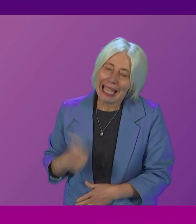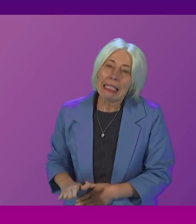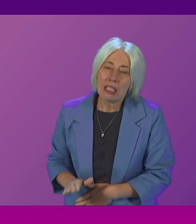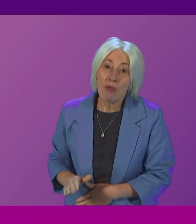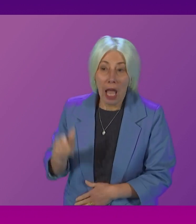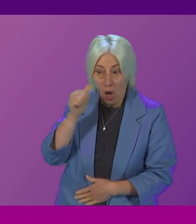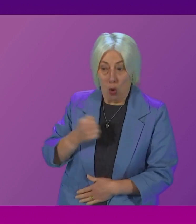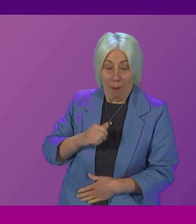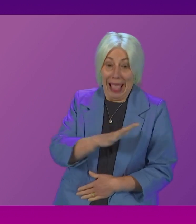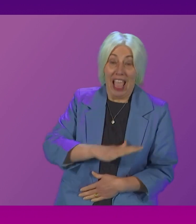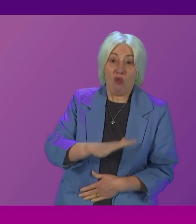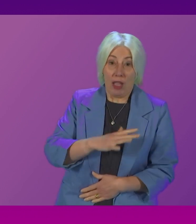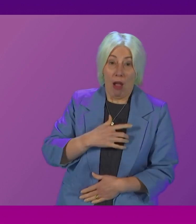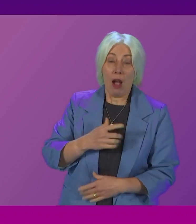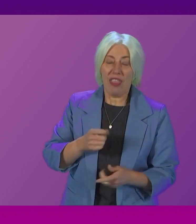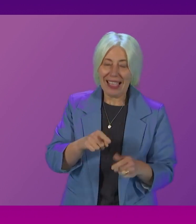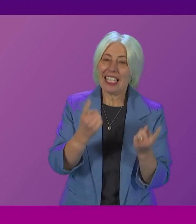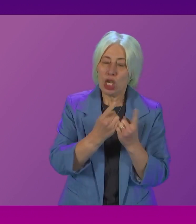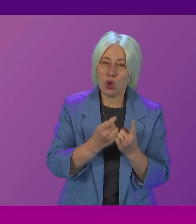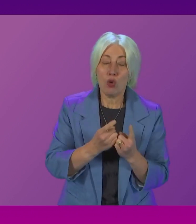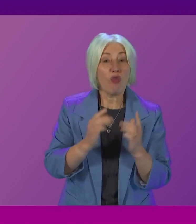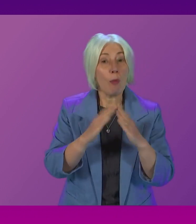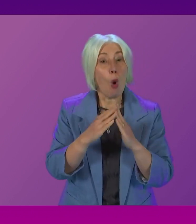in my constituency where that is an issue, both for homeless people and for communities,